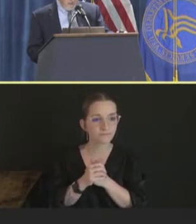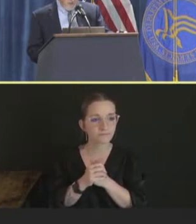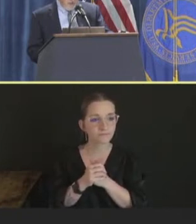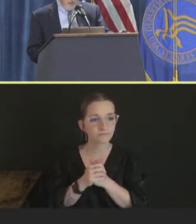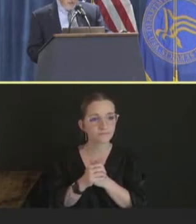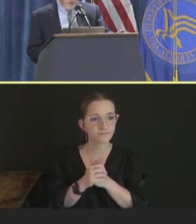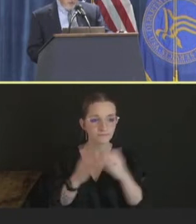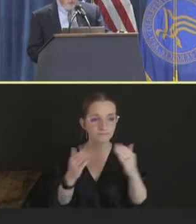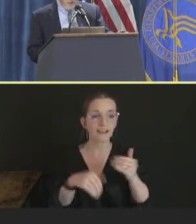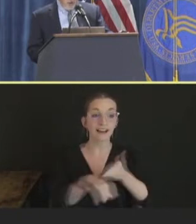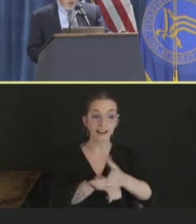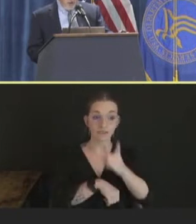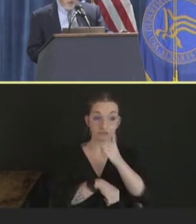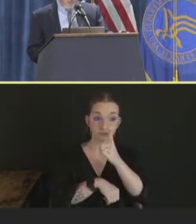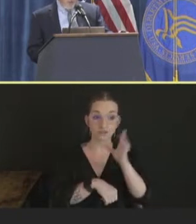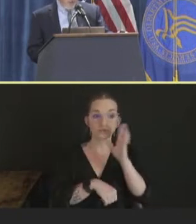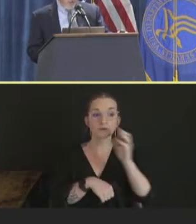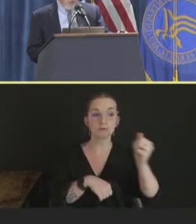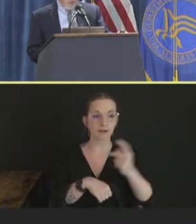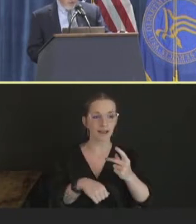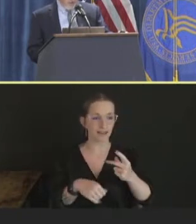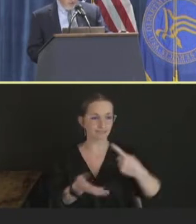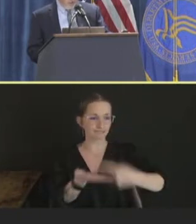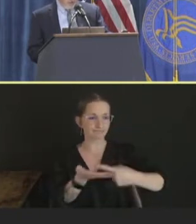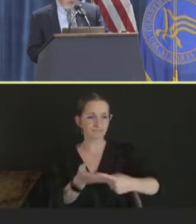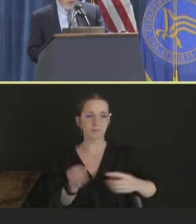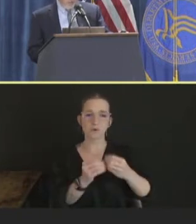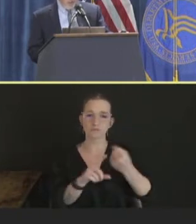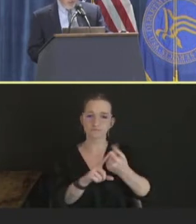After lunch, we'll resume the panel about COVID-19 vaccine boosters and a panel about